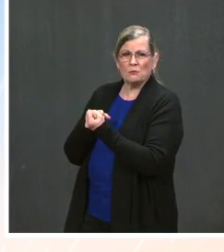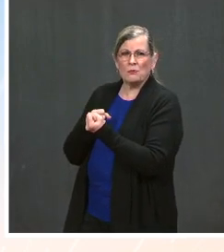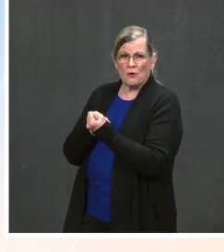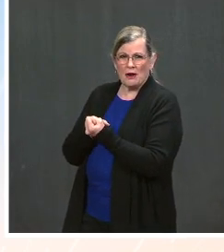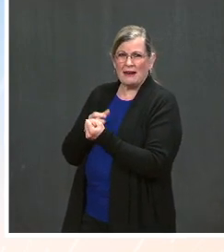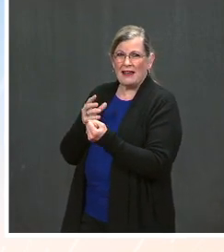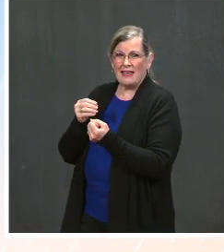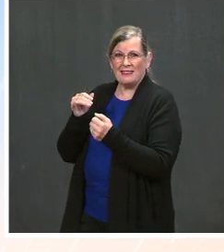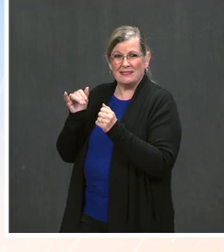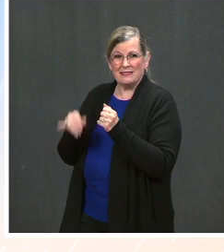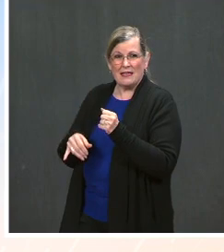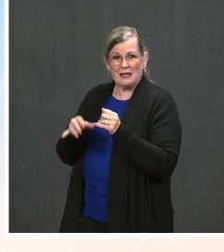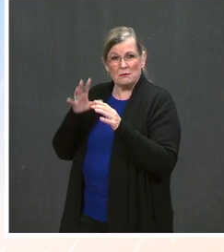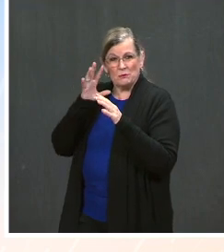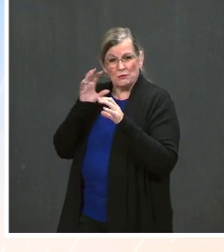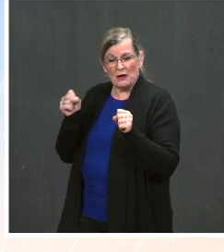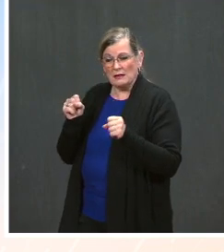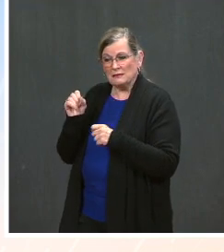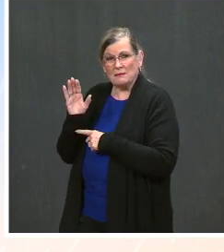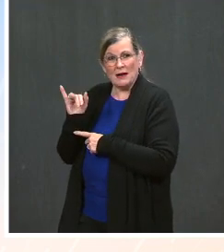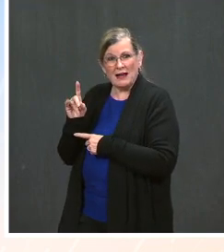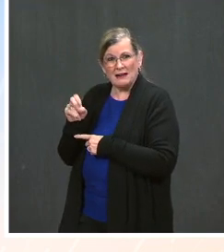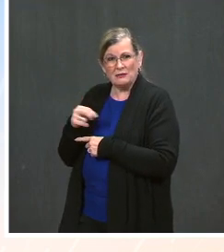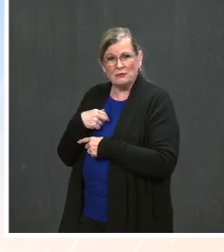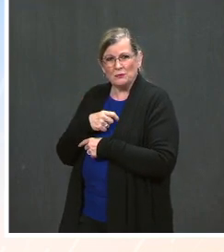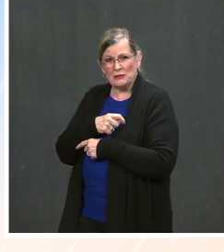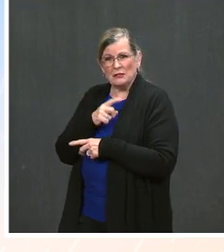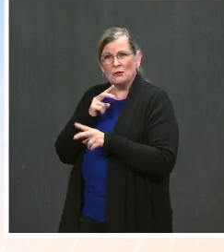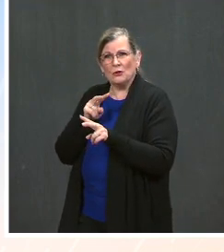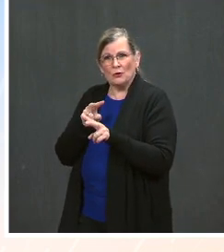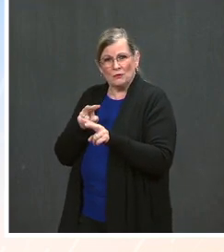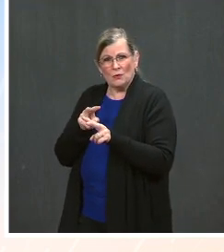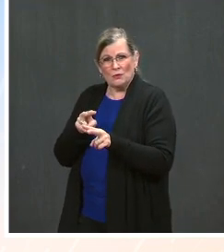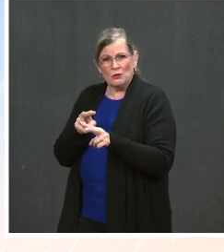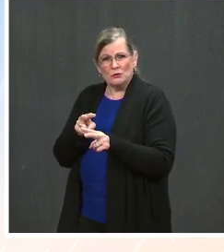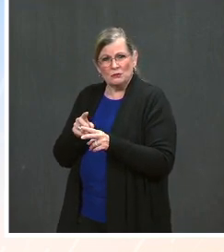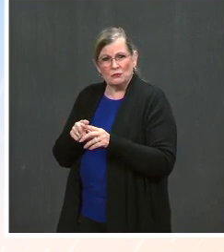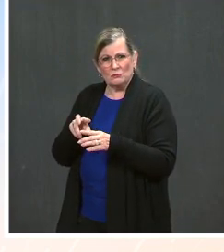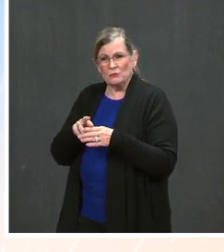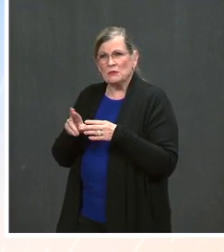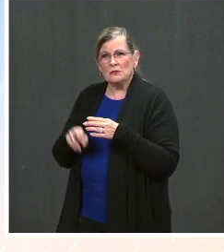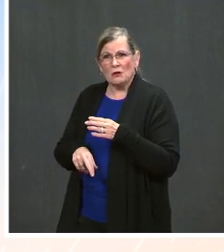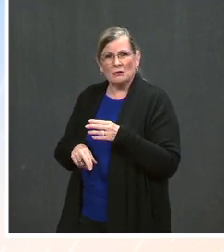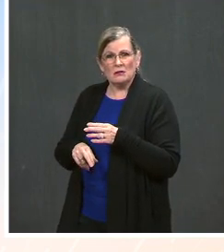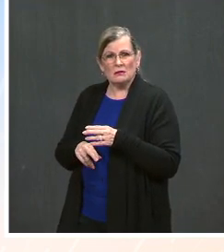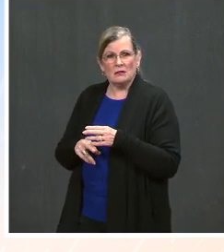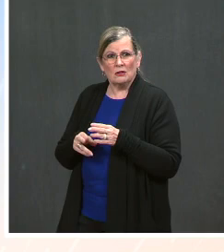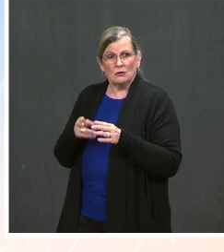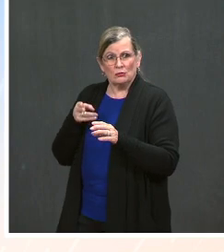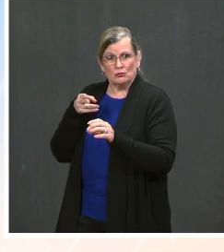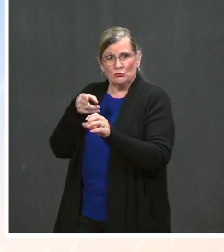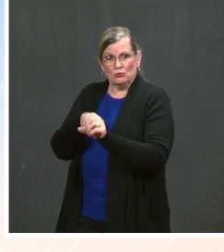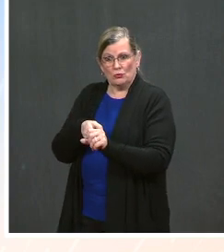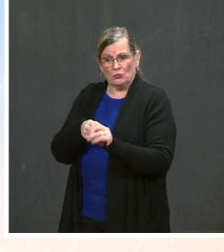But I certainly believe everyone, as the President does -- everyone should have the right to join a union if they choose. Ms. Psaki: Thank you, Secretary.